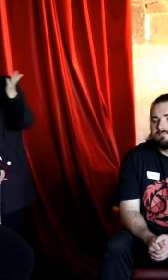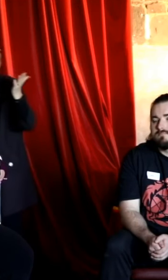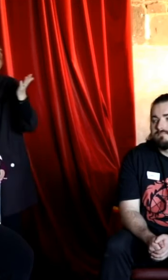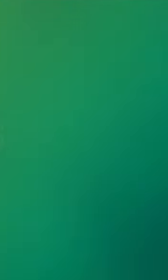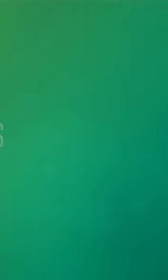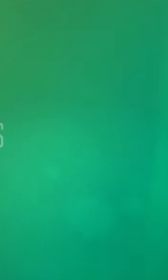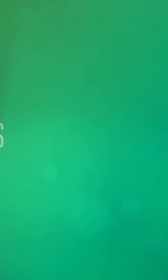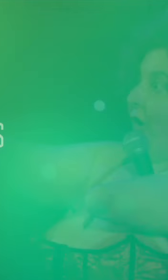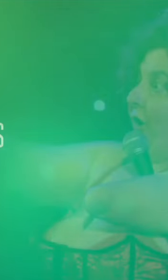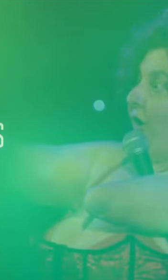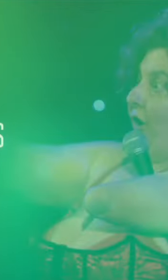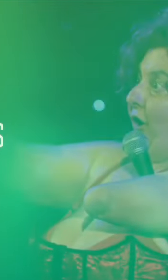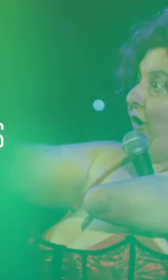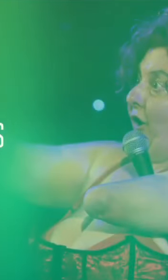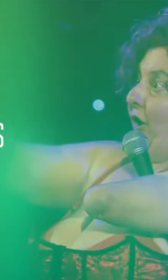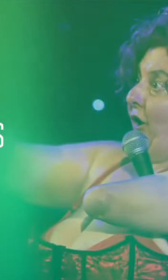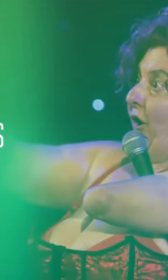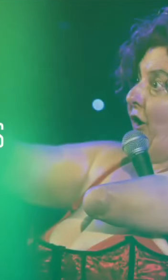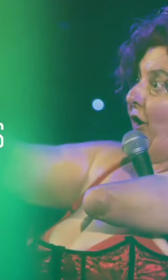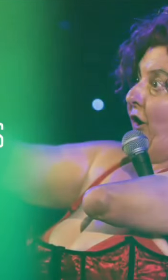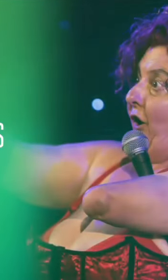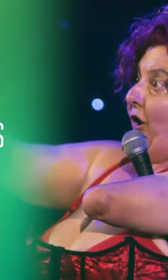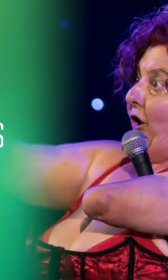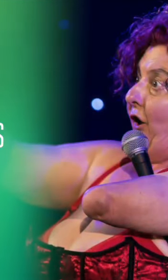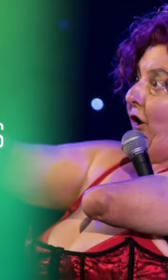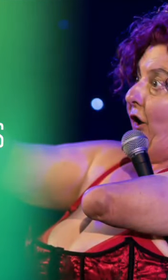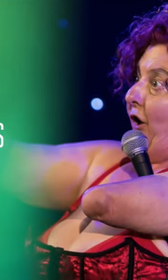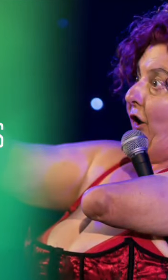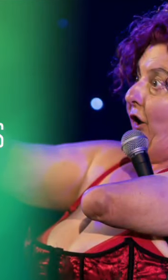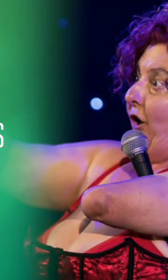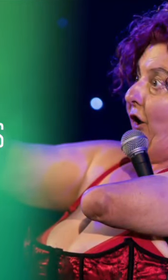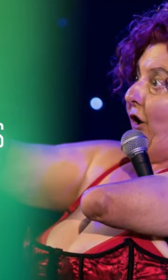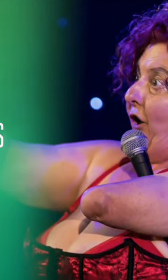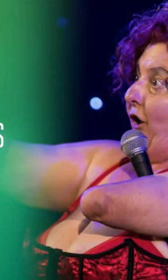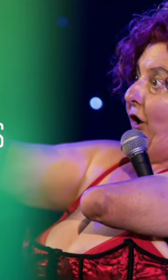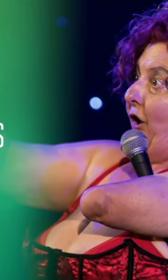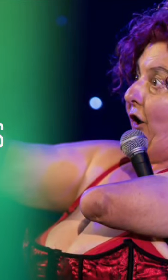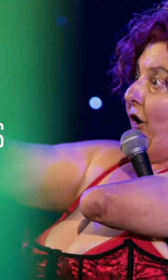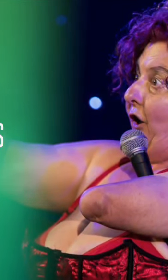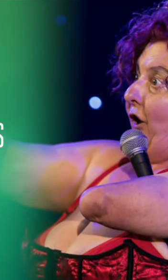Please join me in congratulating Kath Duncan, recipient of the 2020 Australia Council Ros Bower